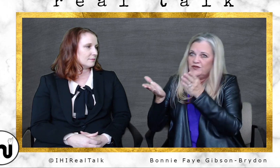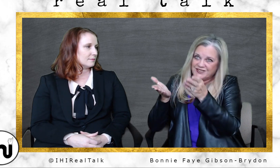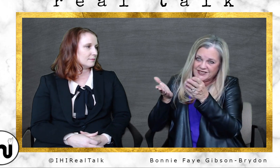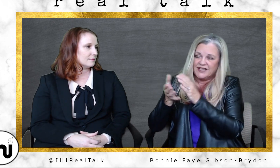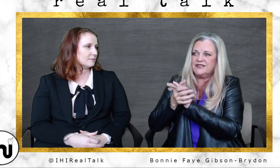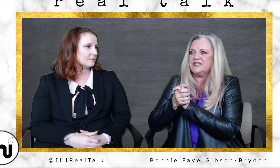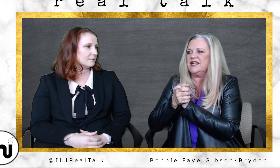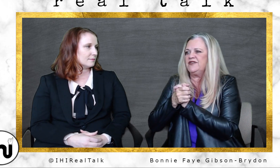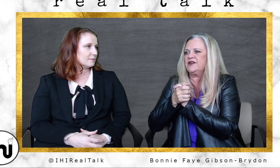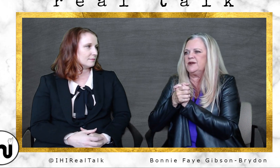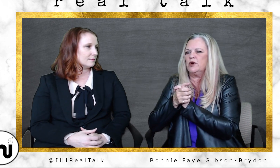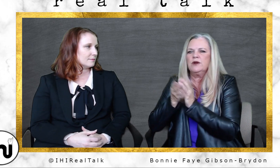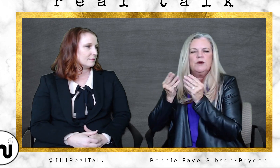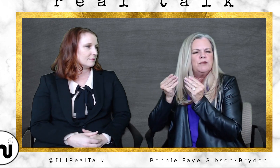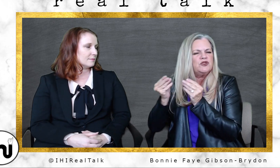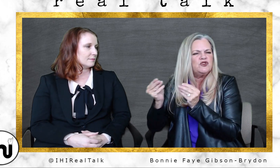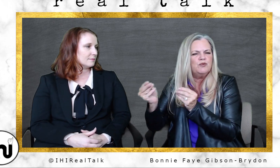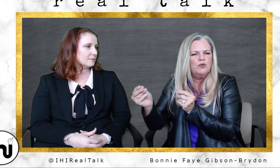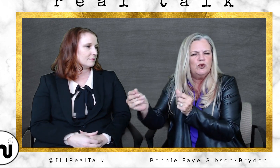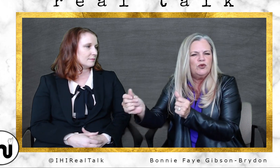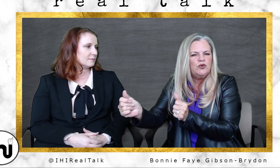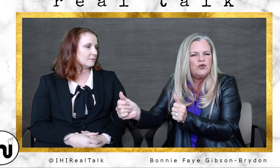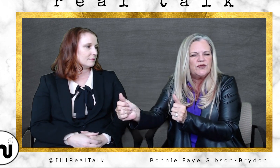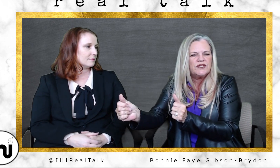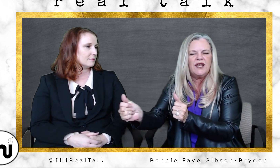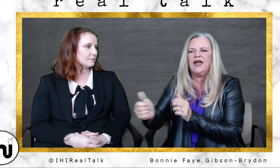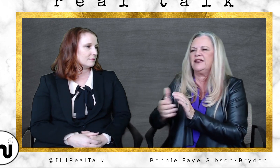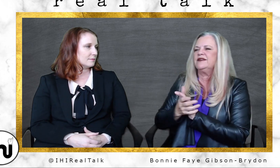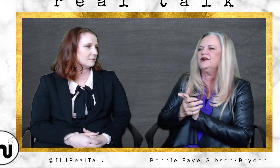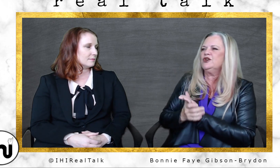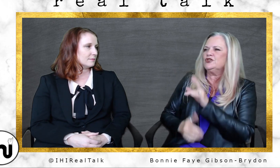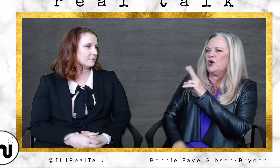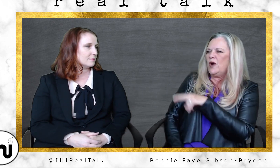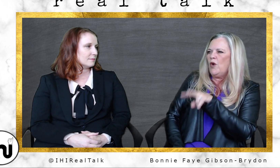to Texas is not there anymore but smooth with the client. So I'm watching